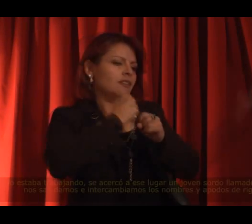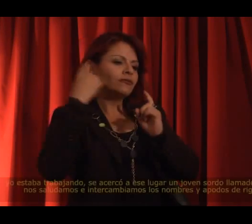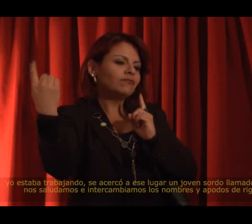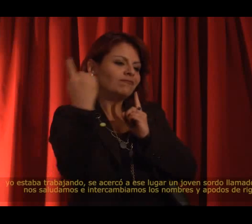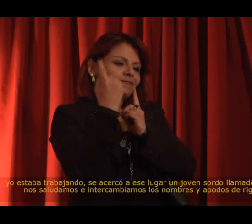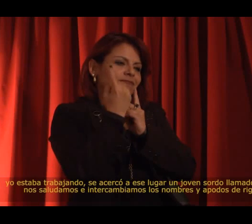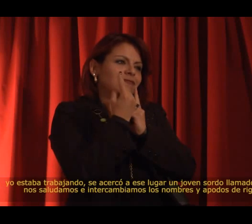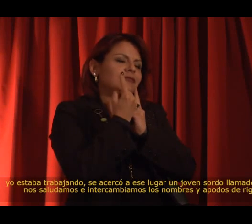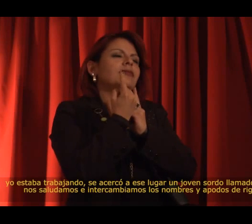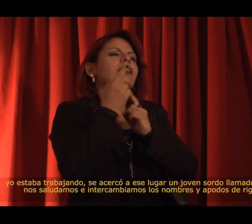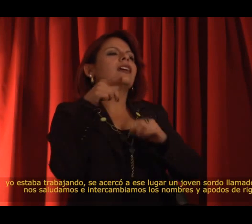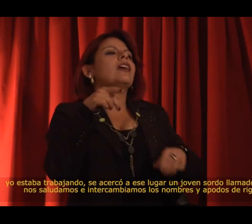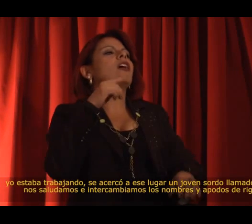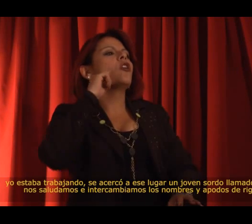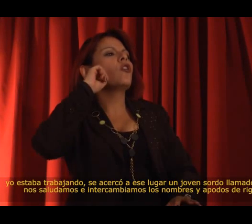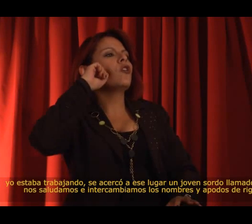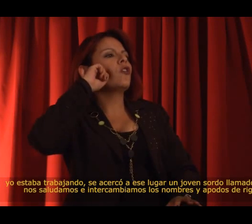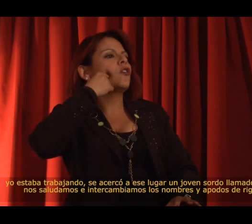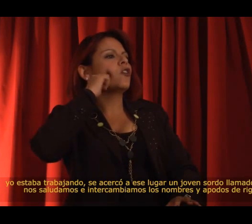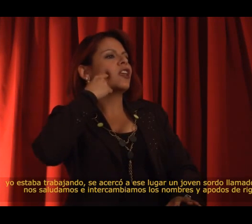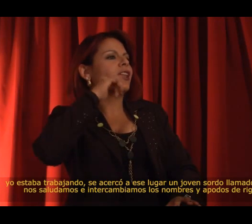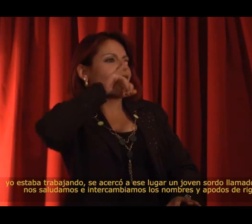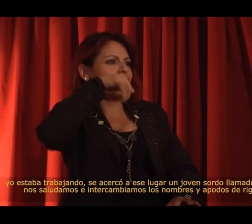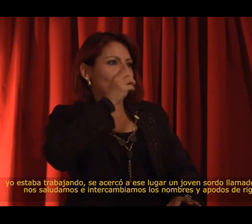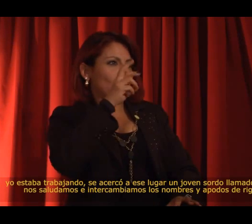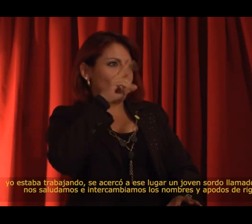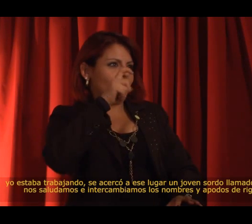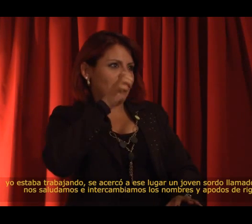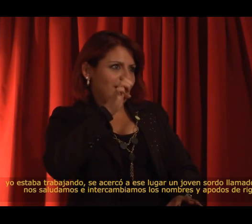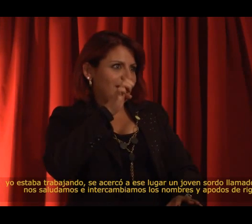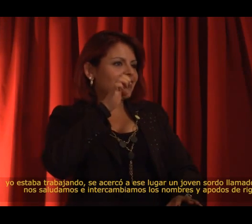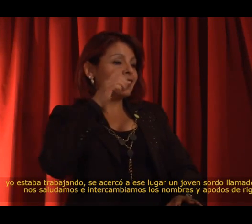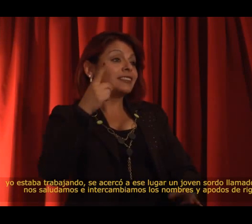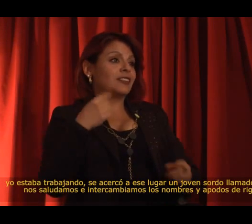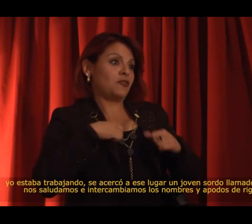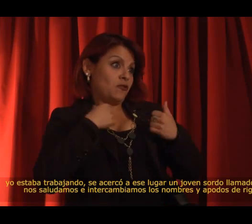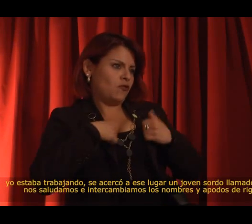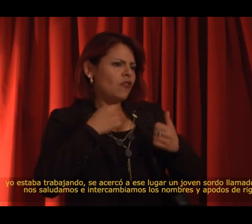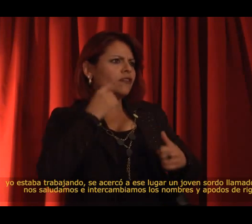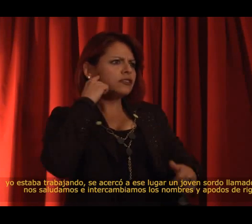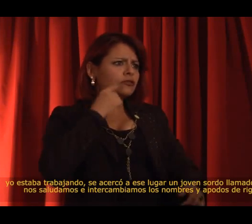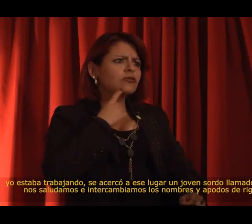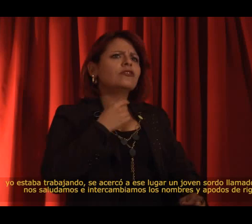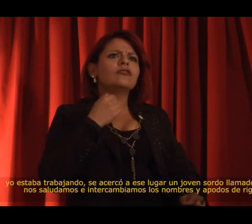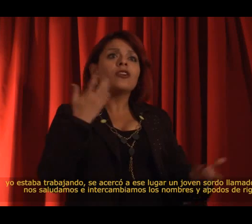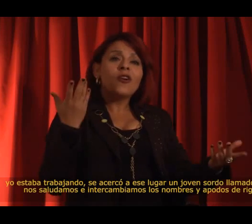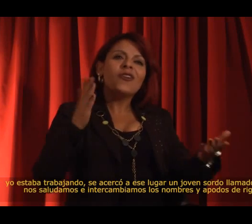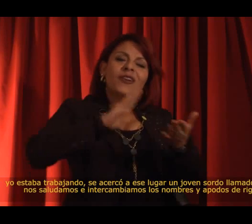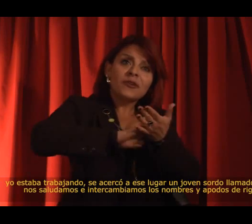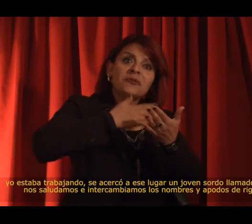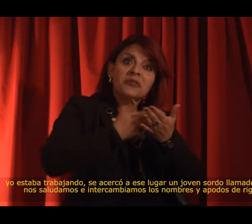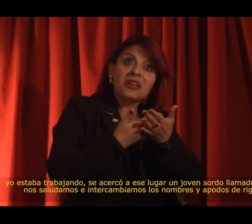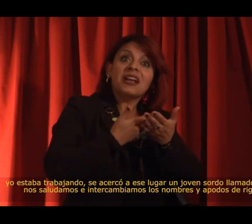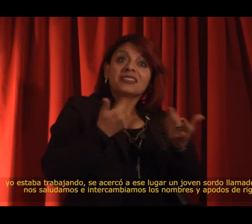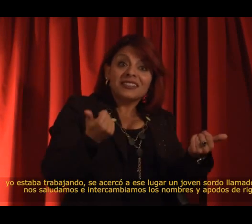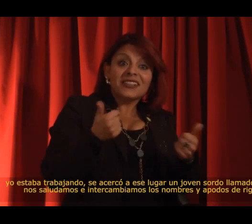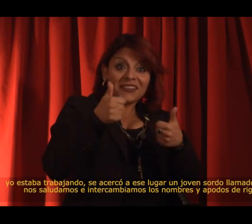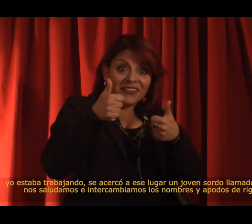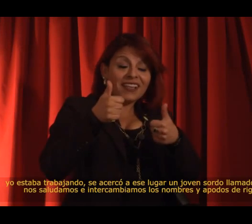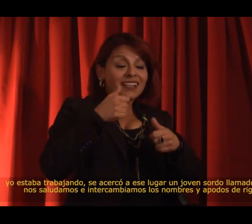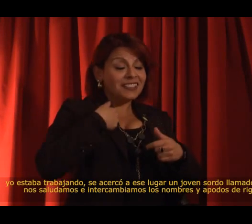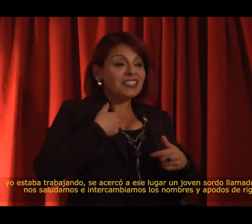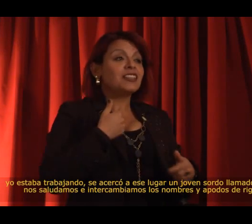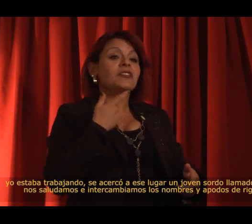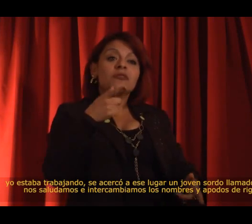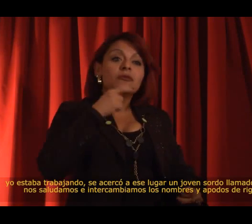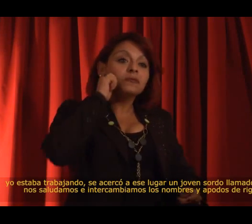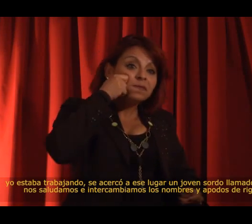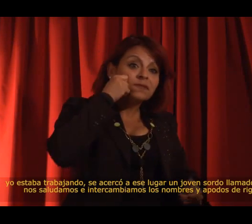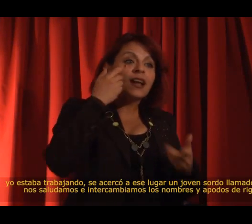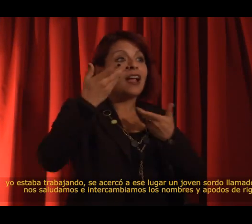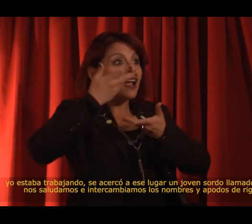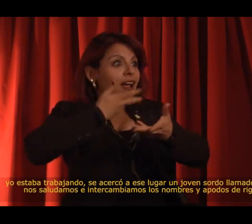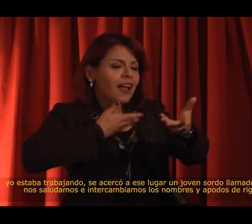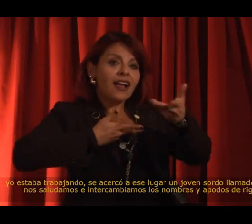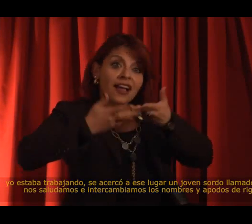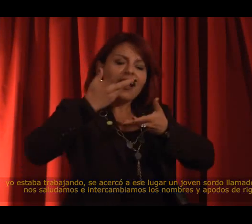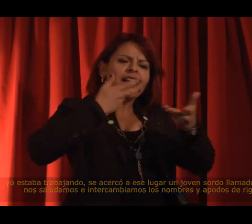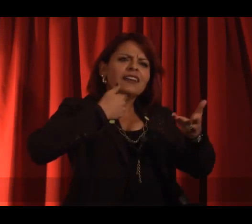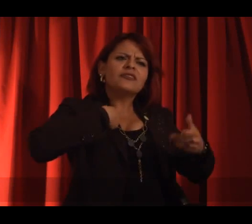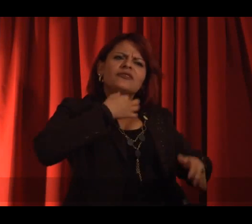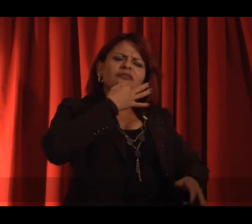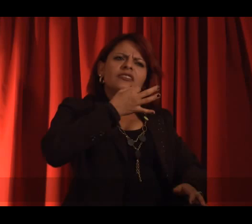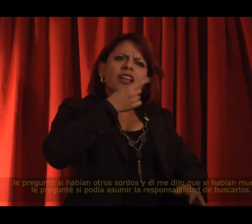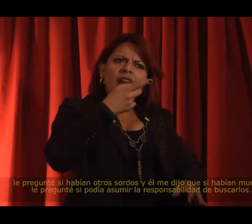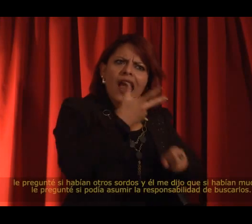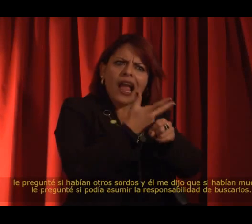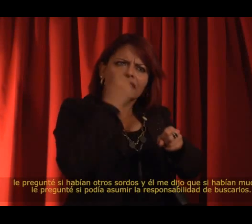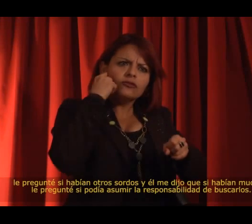One day, when I was working, a young deaf person named Jorge came up to me. We greeted each other and exchanged names and sign names.